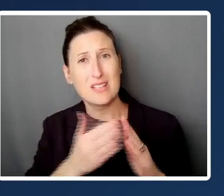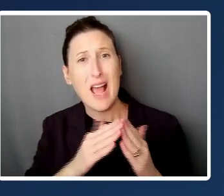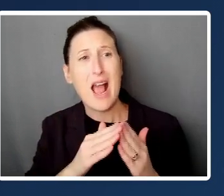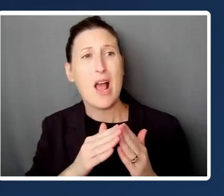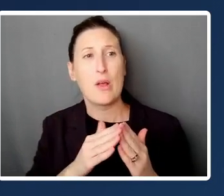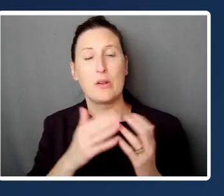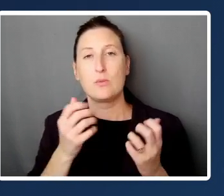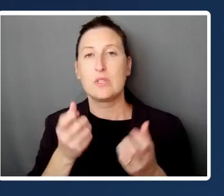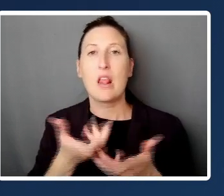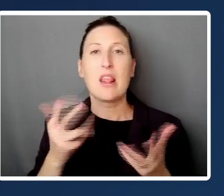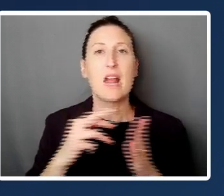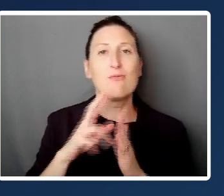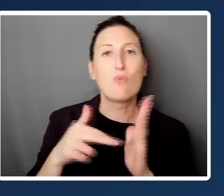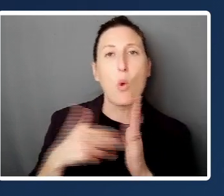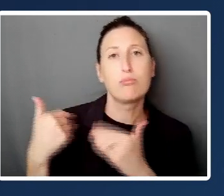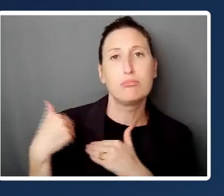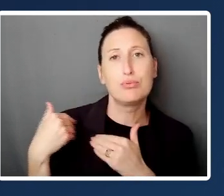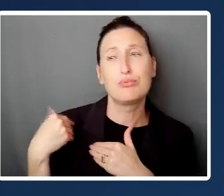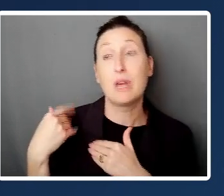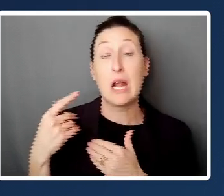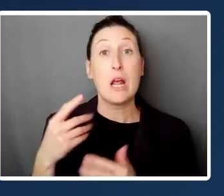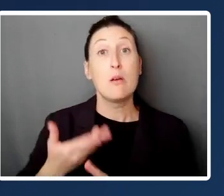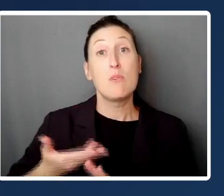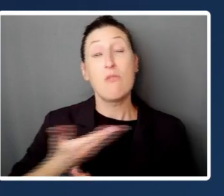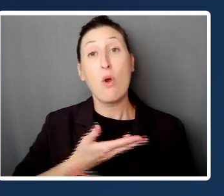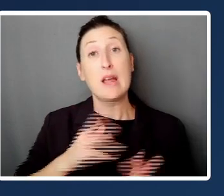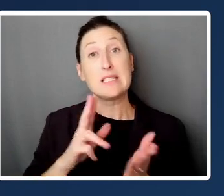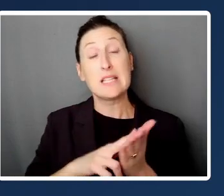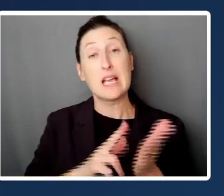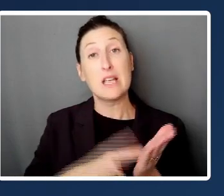I had originally signed up for the training -- the Cooper Hewitt design training -- thinking